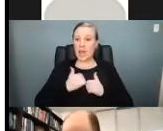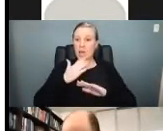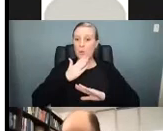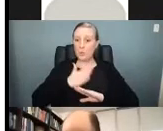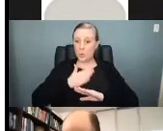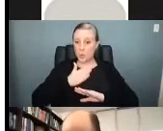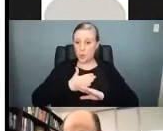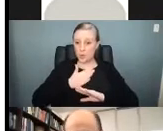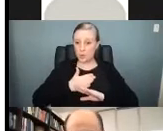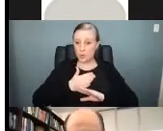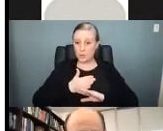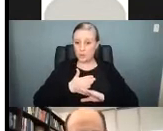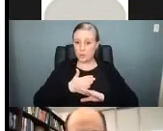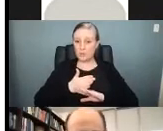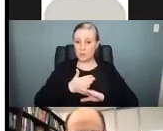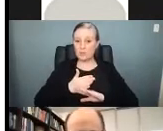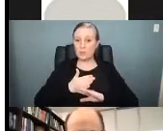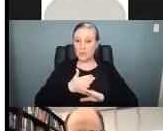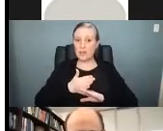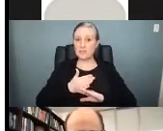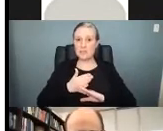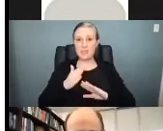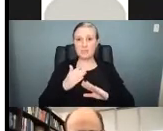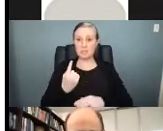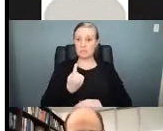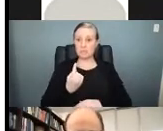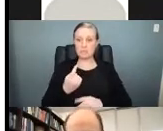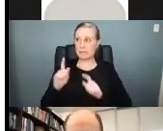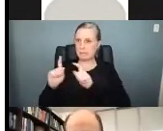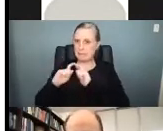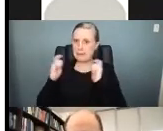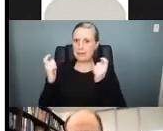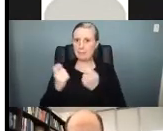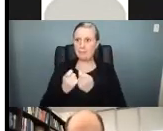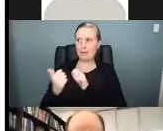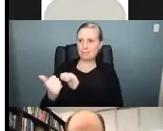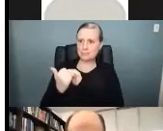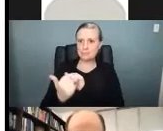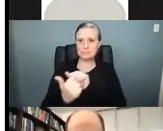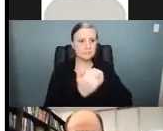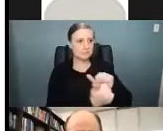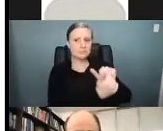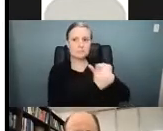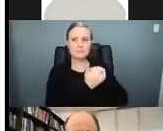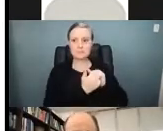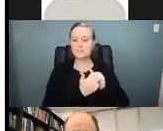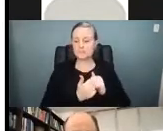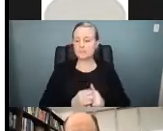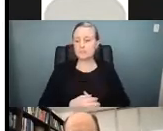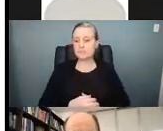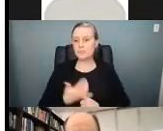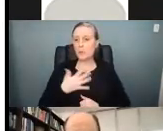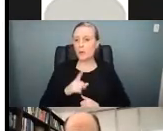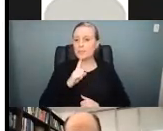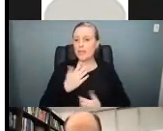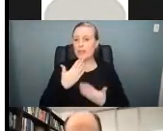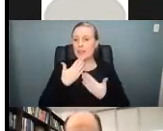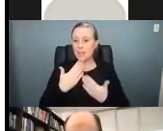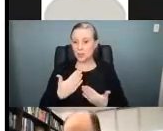been a team effort from start to finish. And I want to thank our terrific partners for